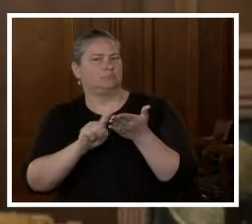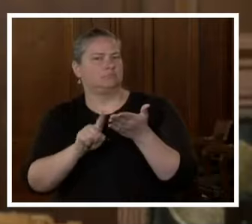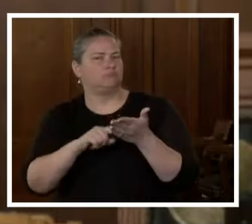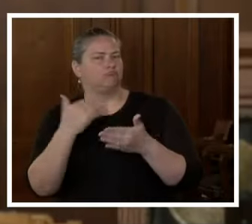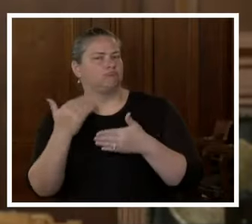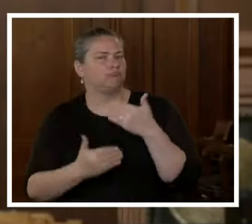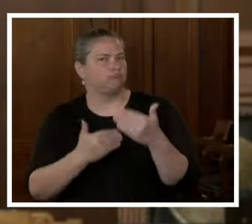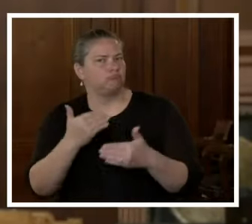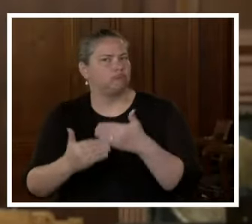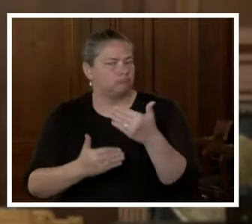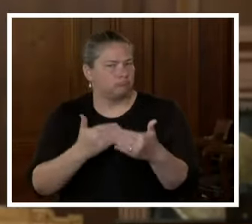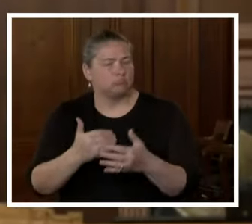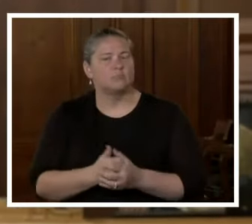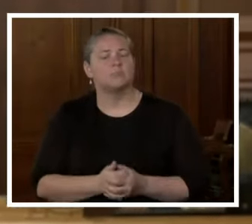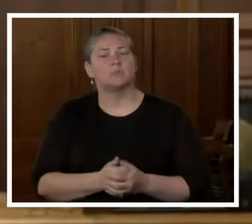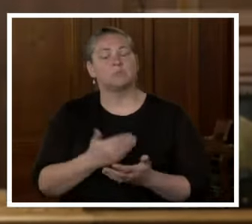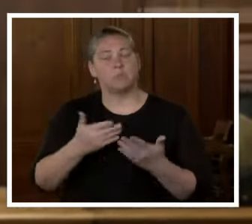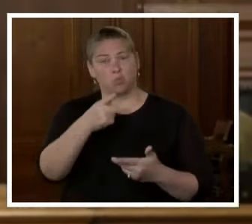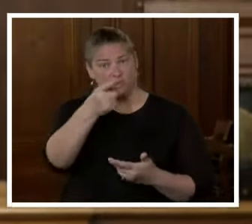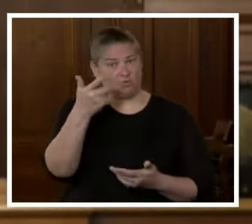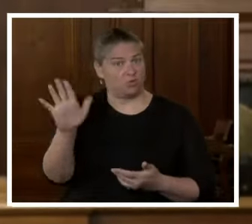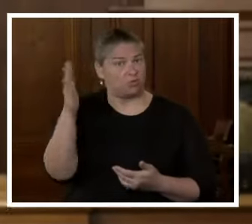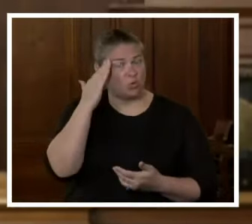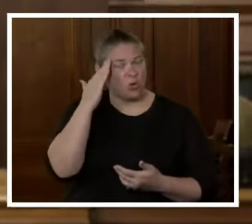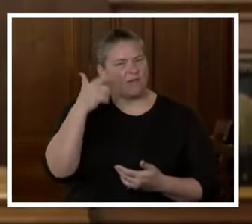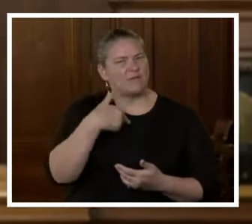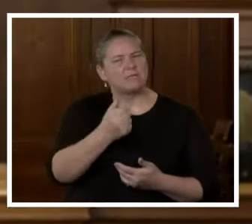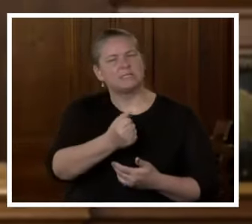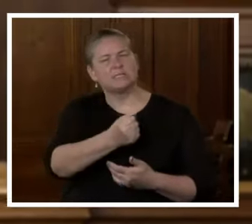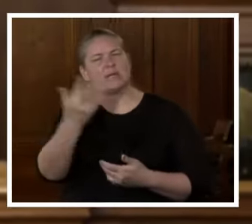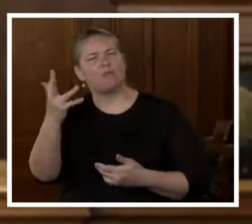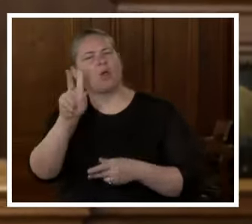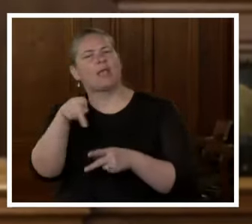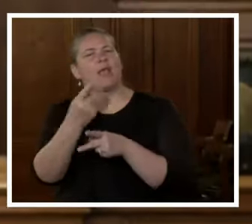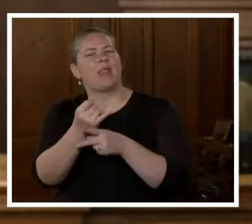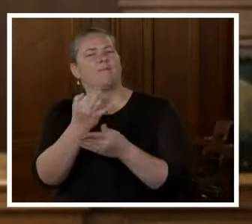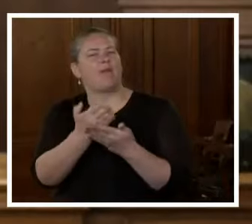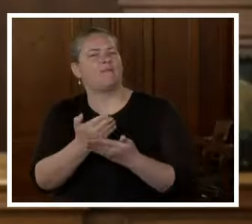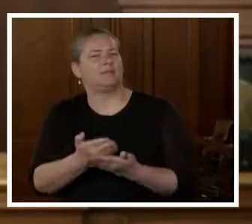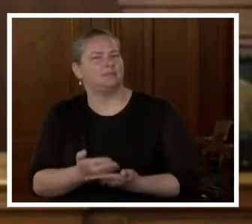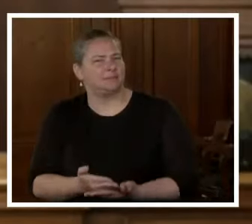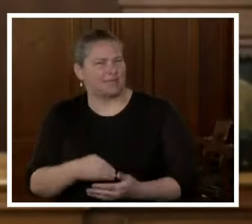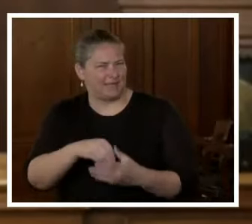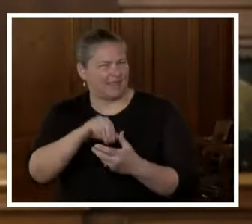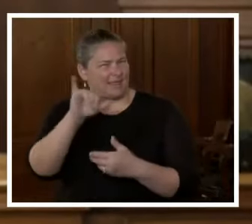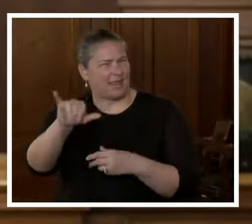IN CERTAINLY SHOWING SOME OF THE EVENTS THAT HAPPENED. WE ARE HOPEFUL TO GET SOME MORE